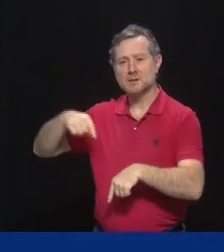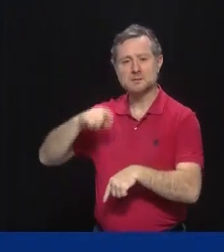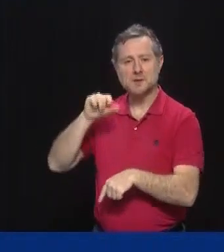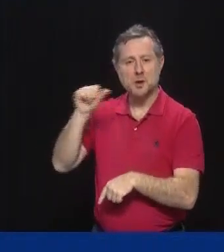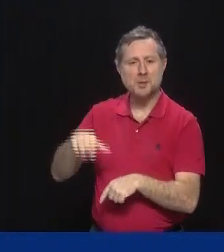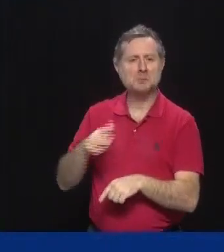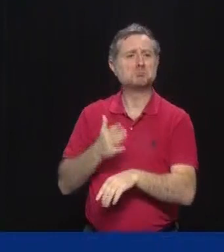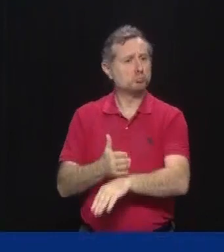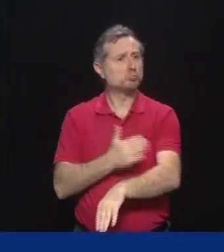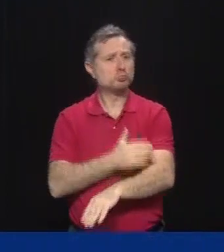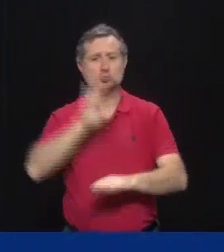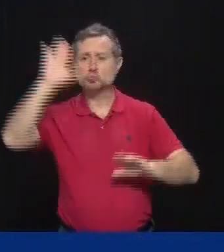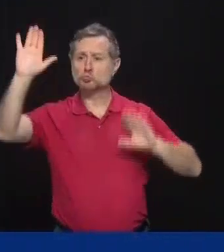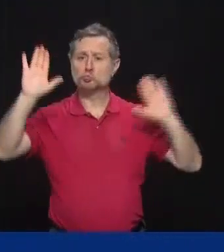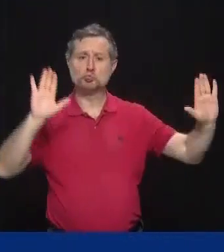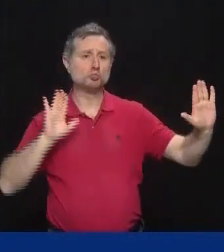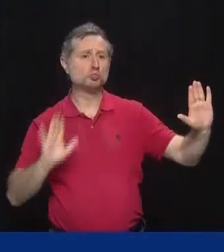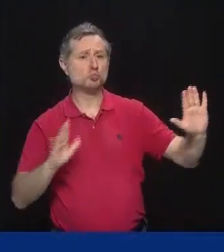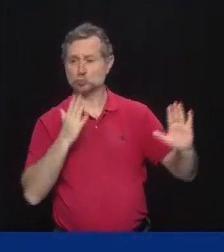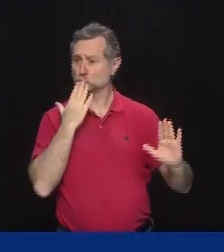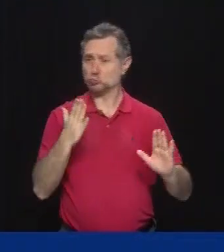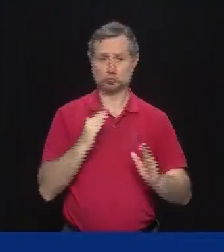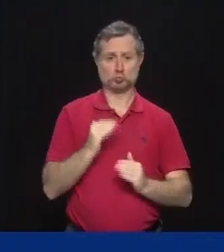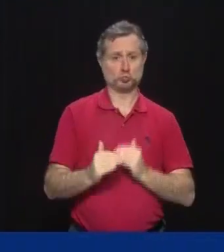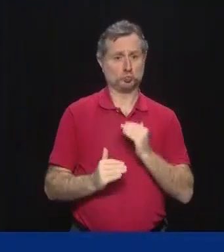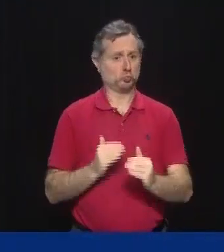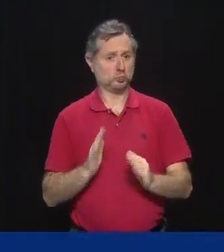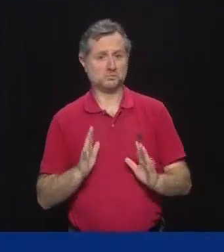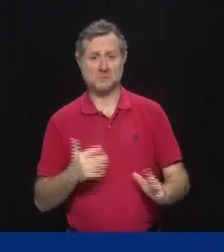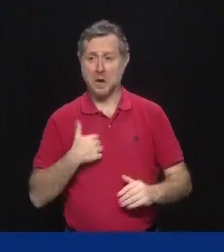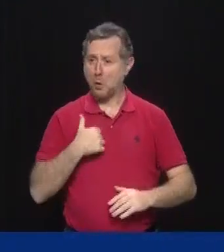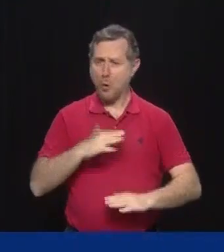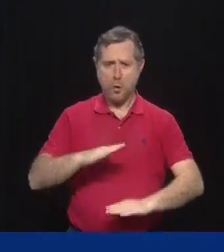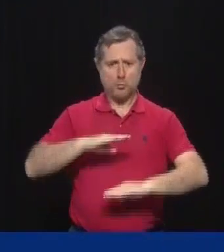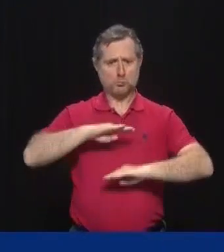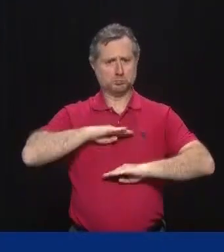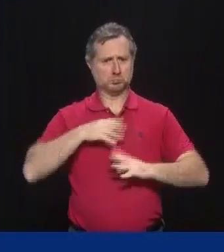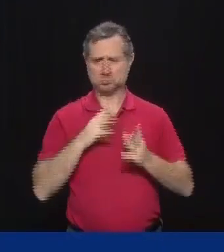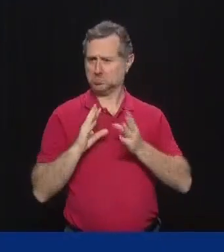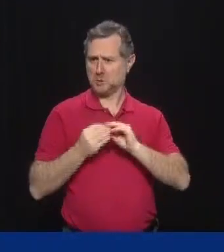NORTH COUNTRY, WESTERN NEW YORK AND CENTRAL AND CAPITAL CAN DO BETTER.